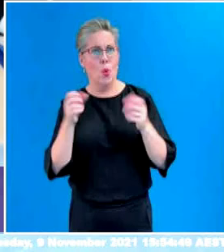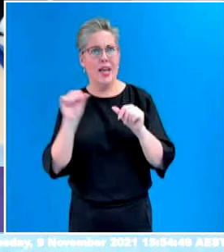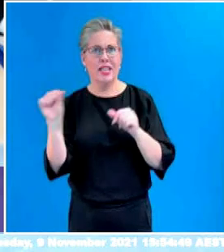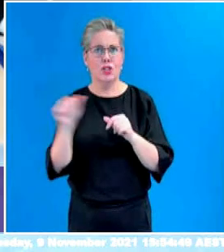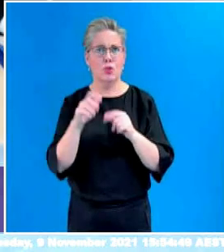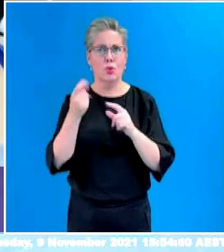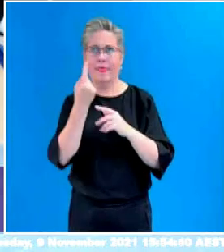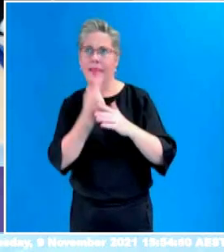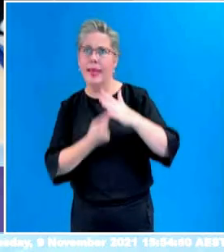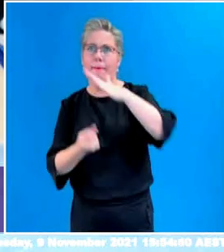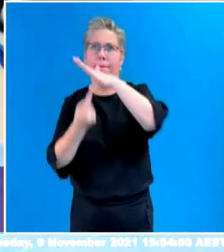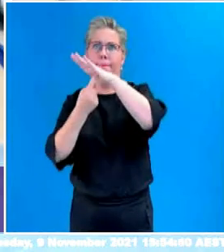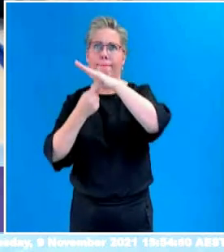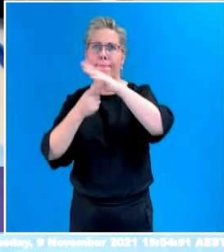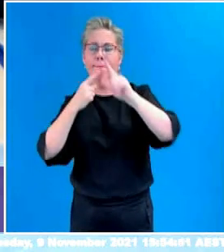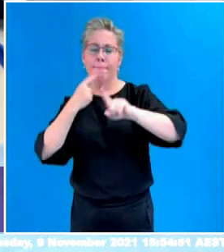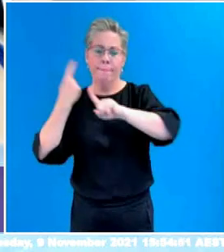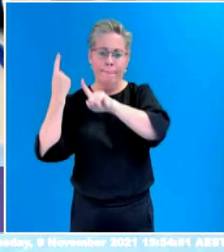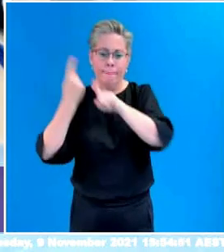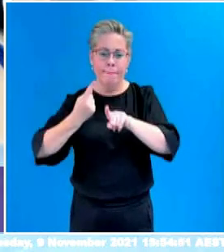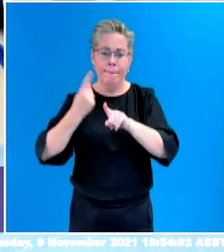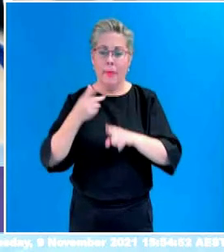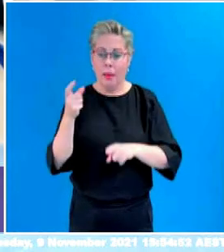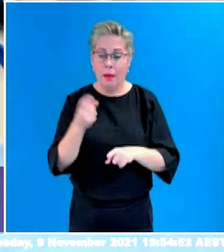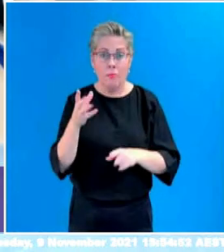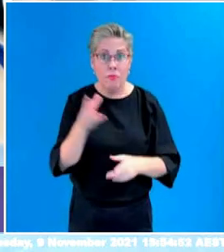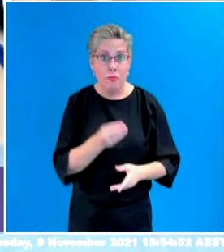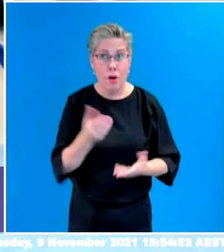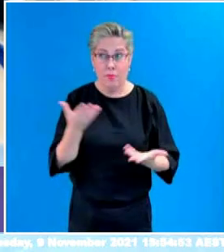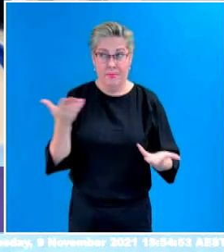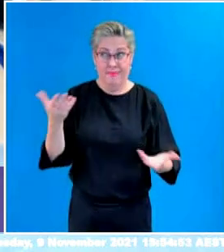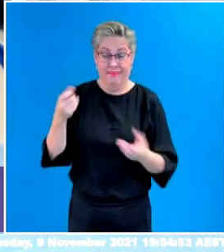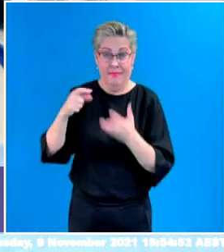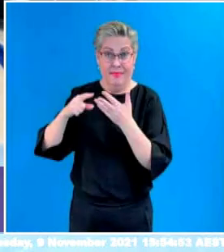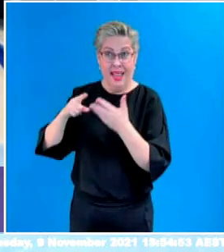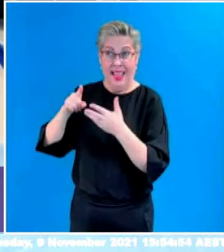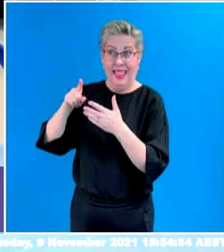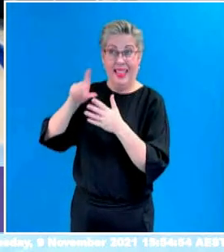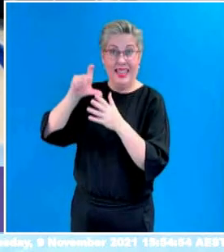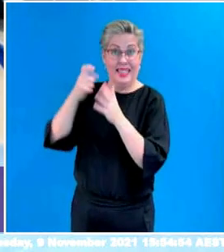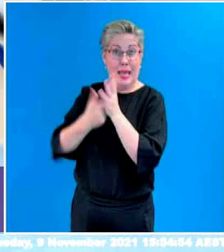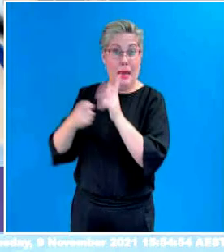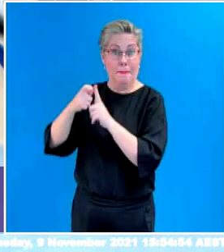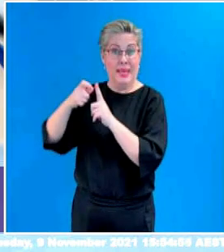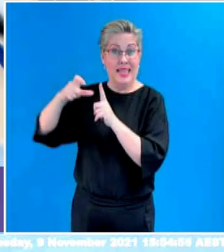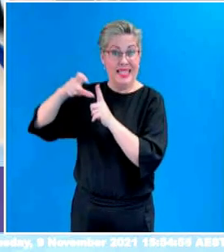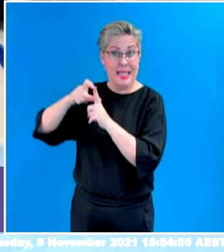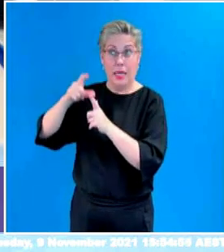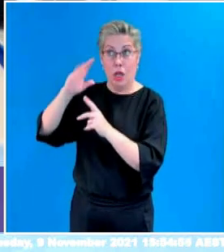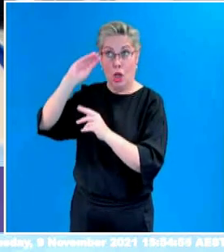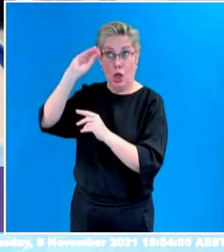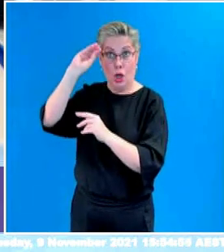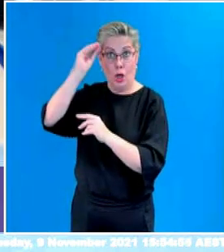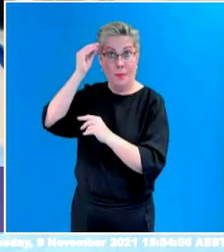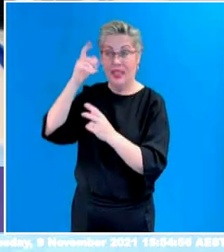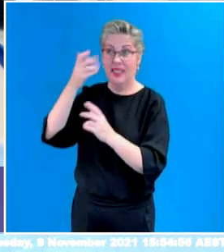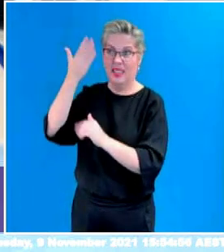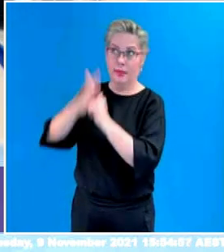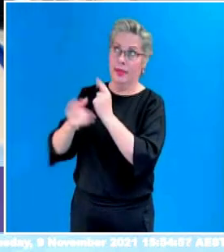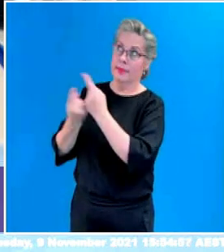around national mechanisms for reporting and follow-up, there is no real criteria for what constitutes a focal point.